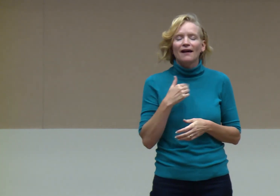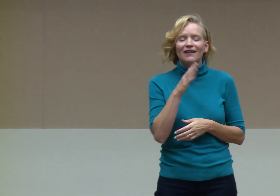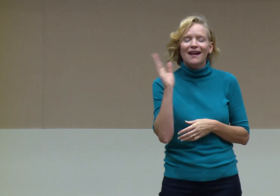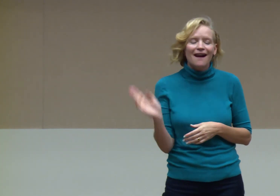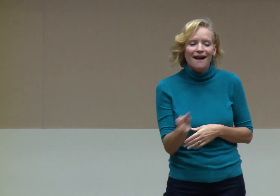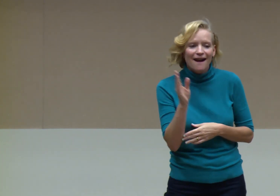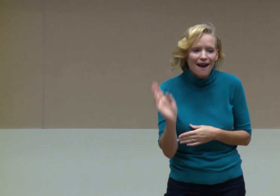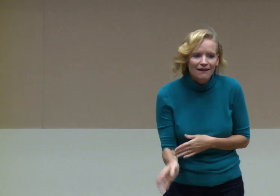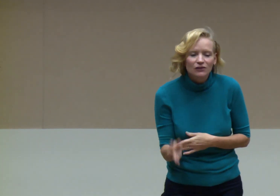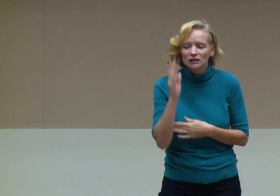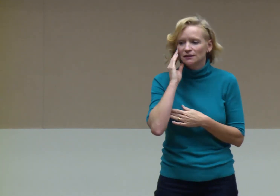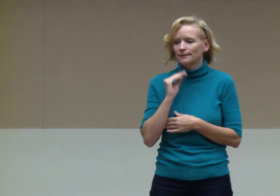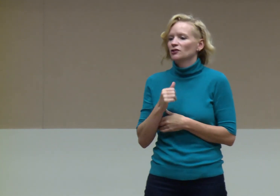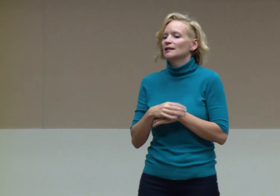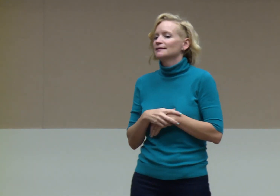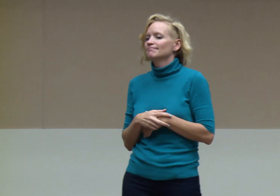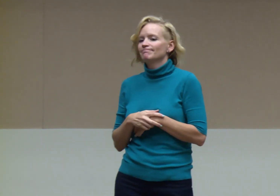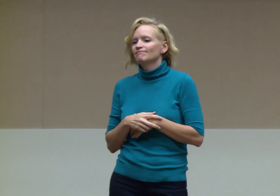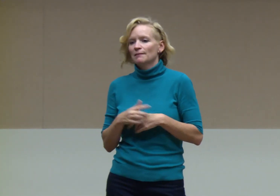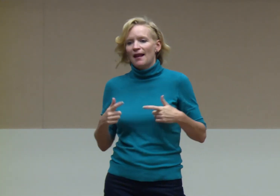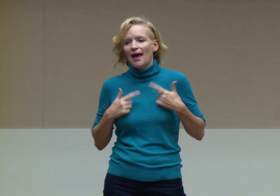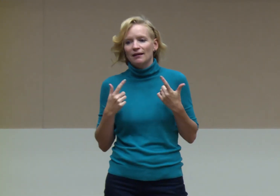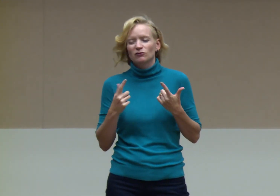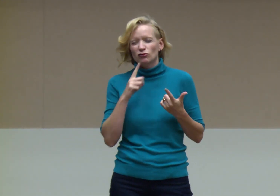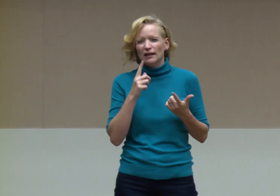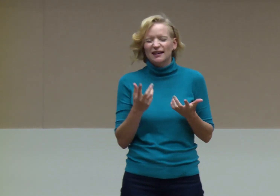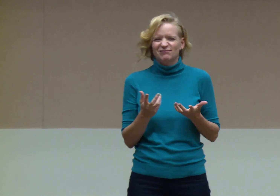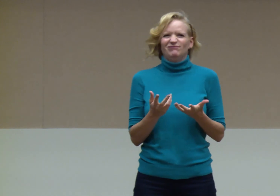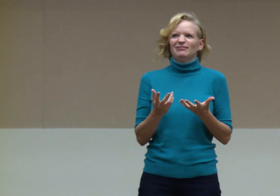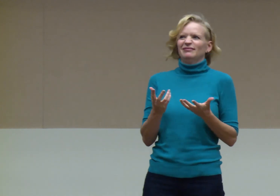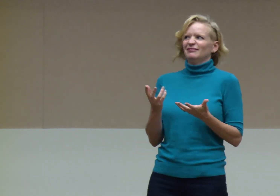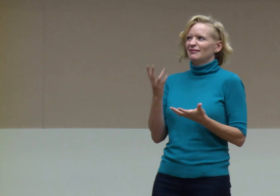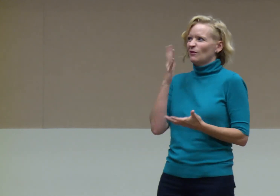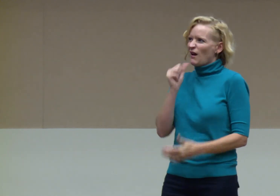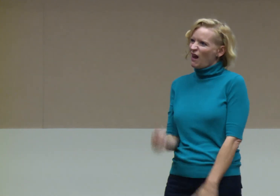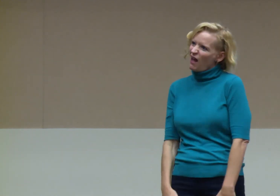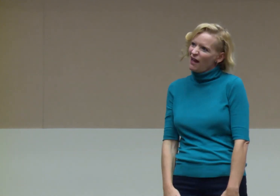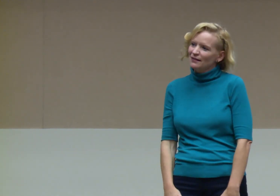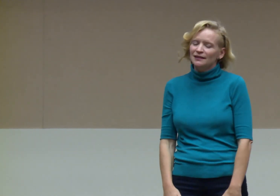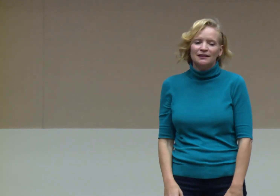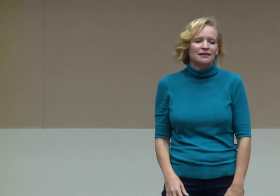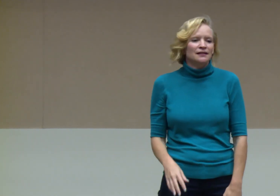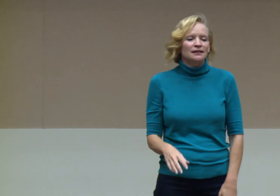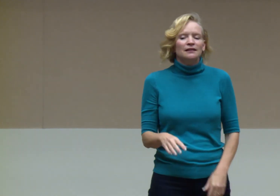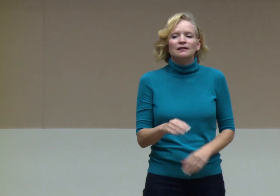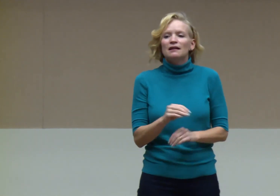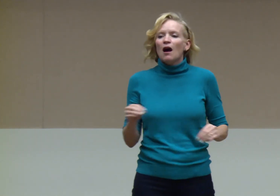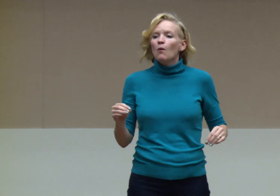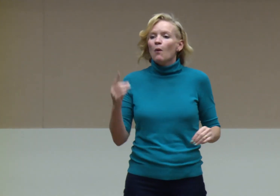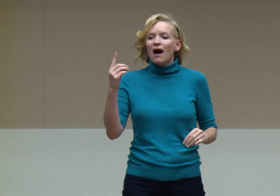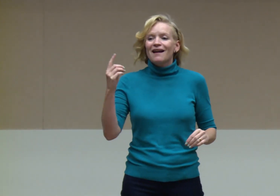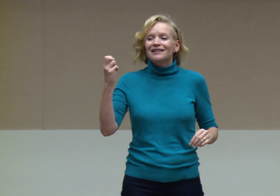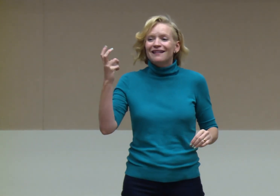that I've never experienced in my life, and I'm not sure why.